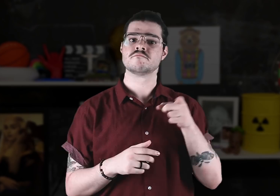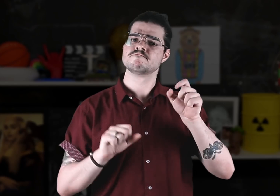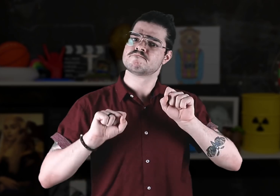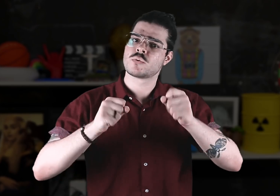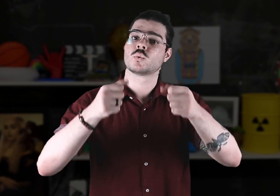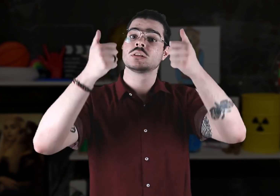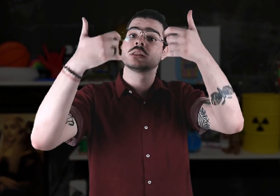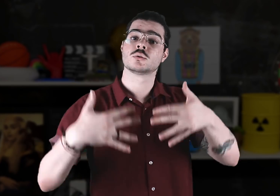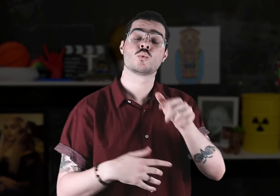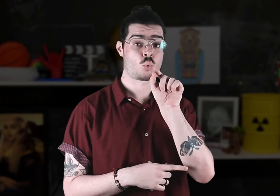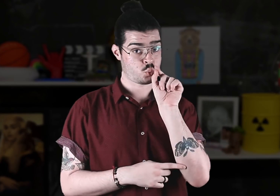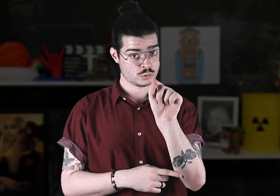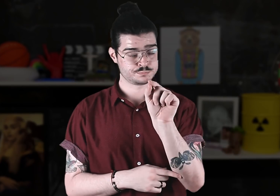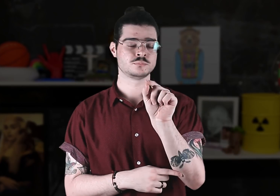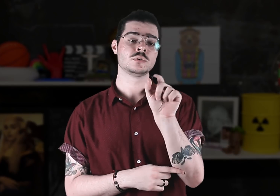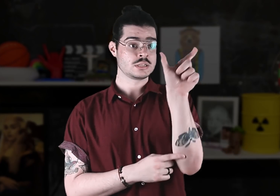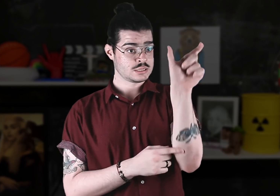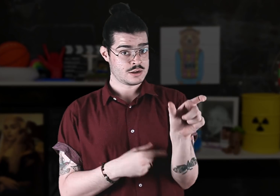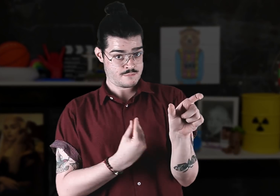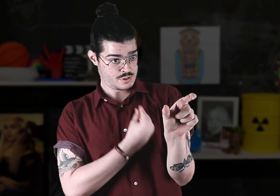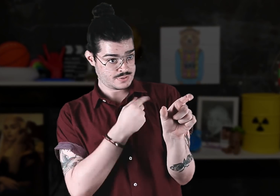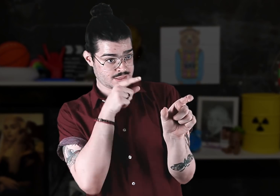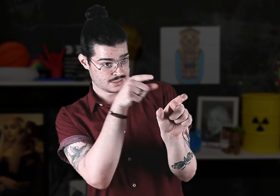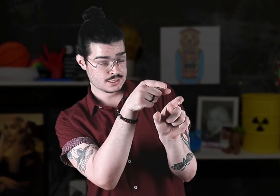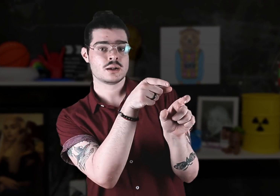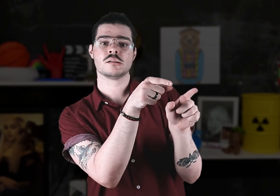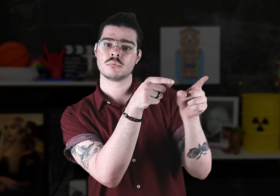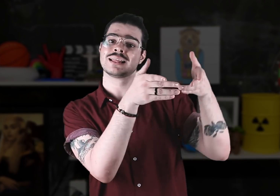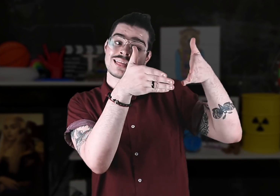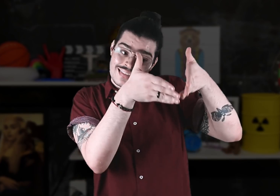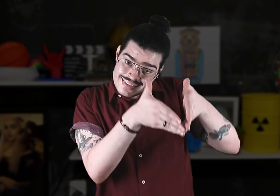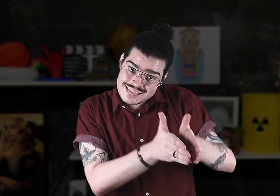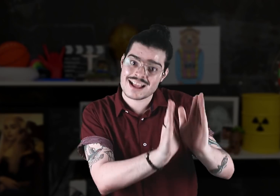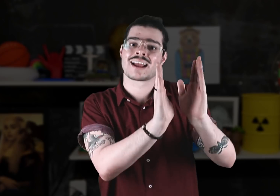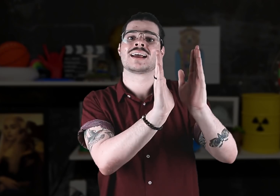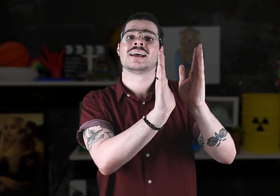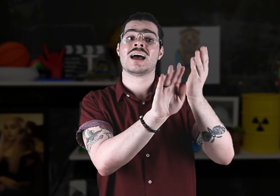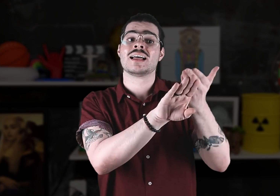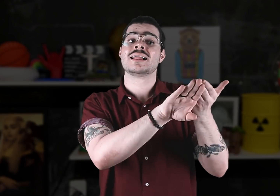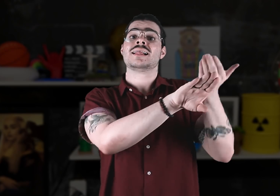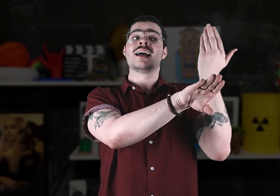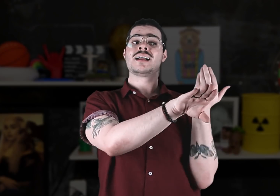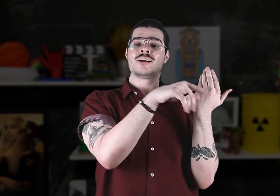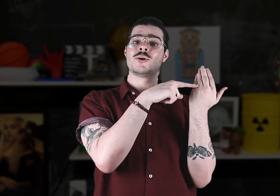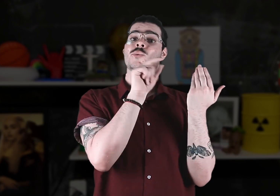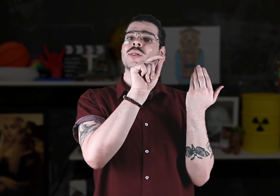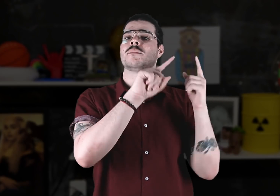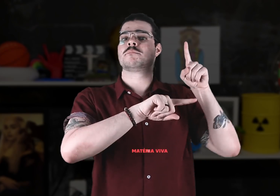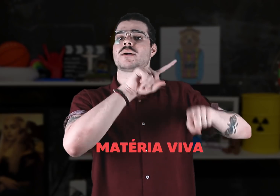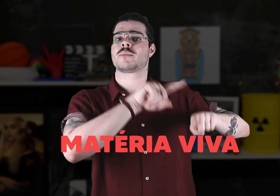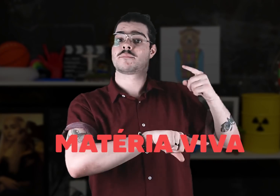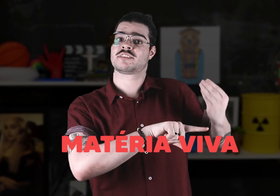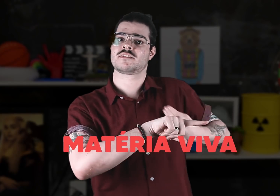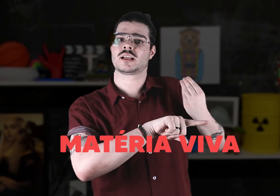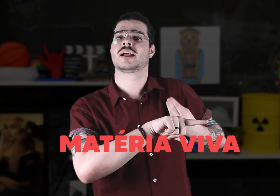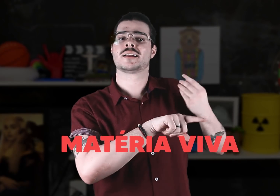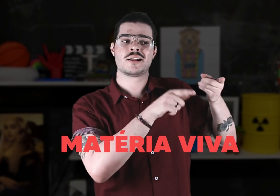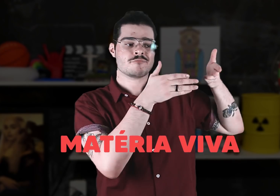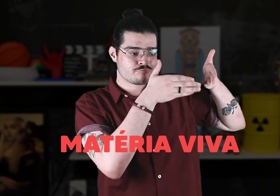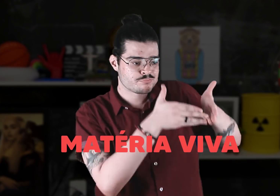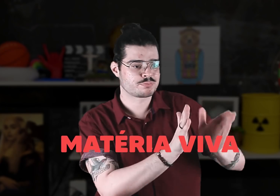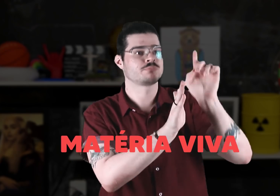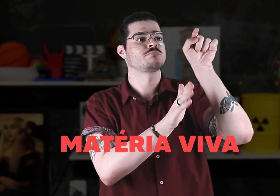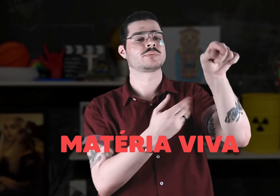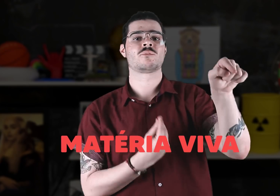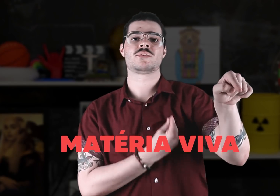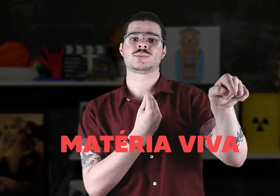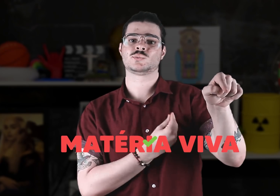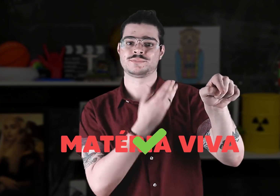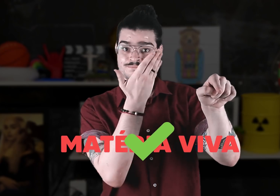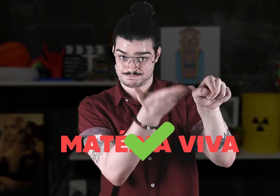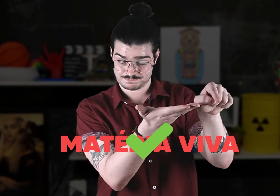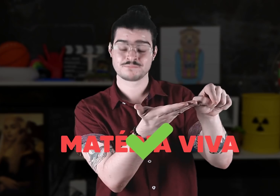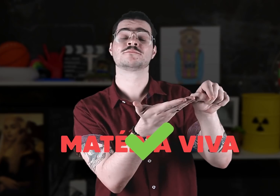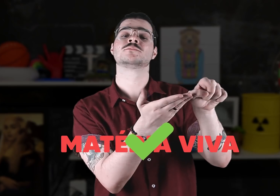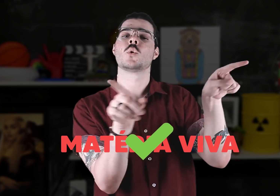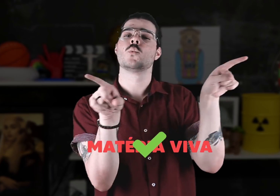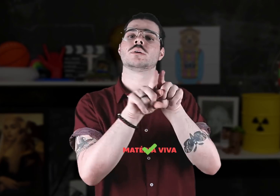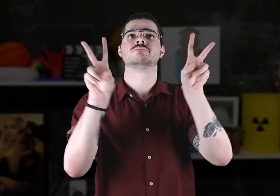he argues that a living being is born of living matter,